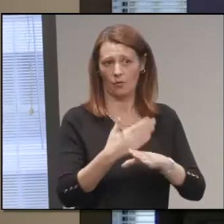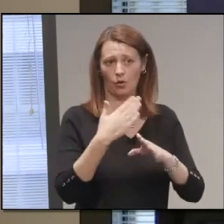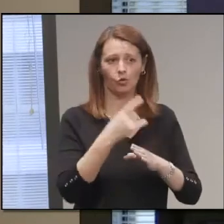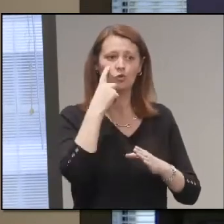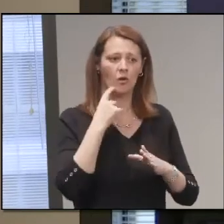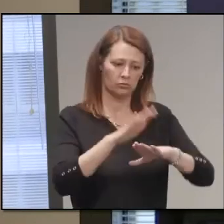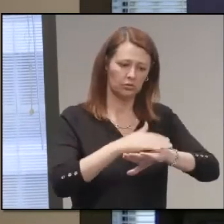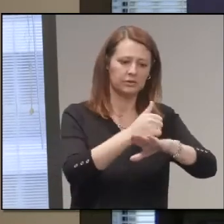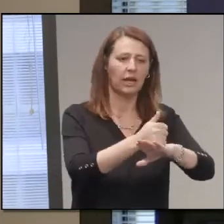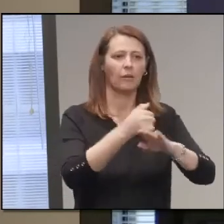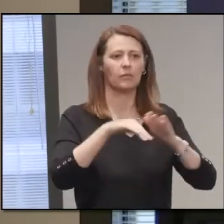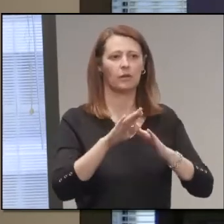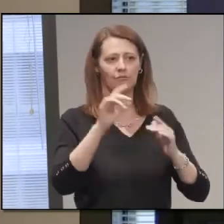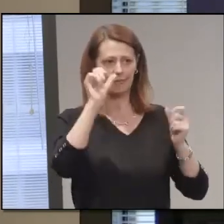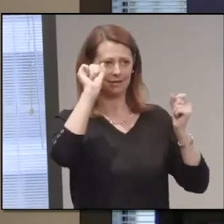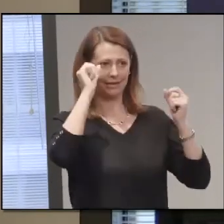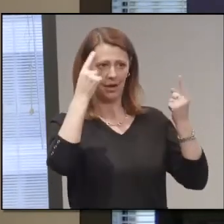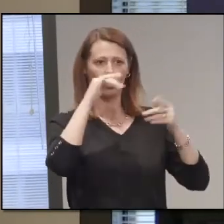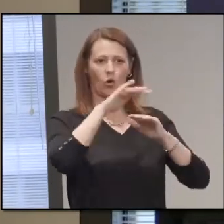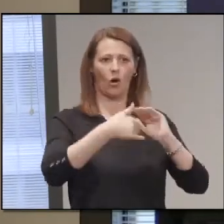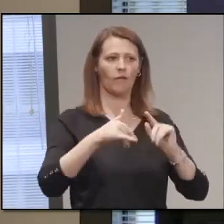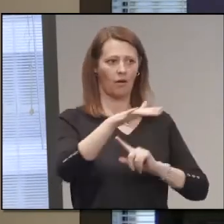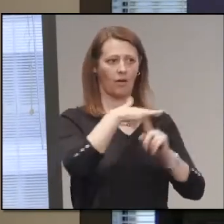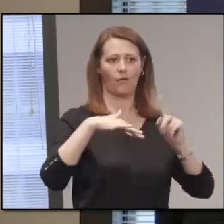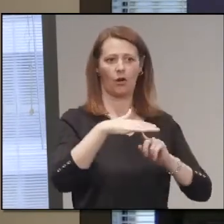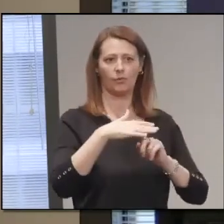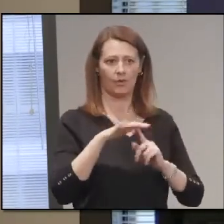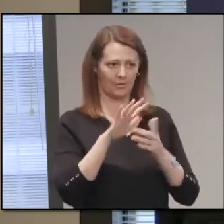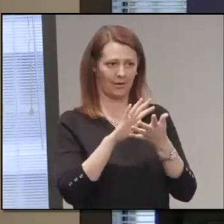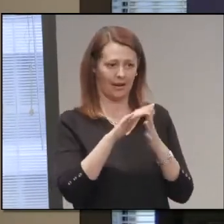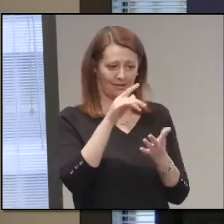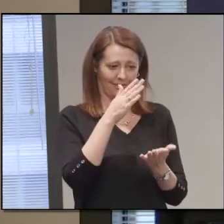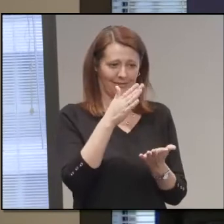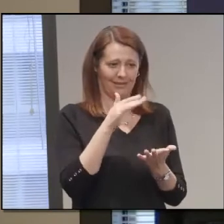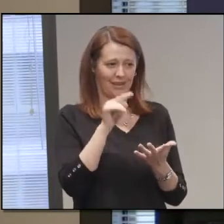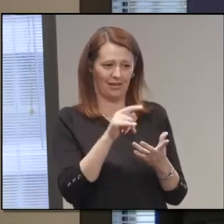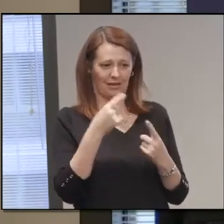our understanding of our environment and also the different contributors to human exposure.